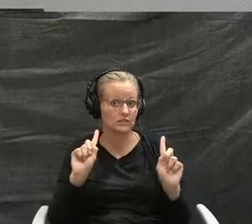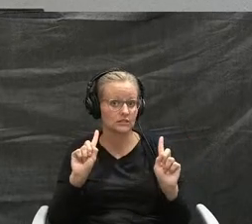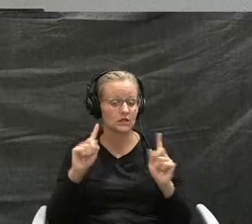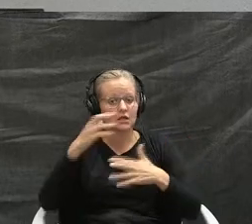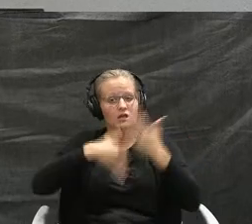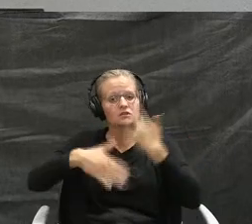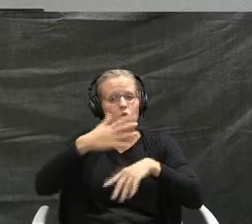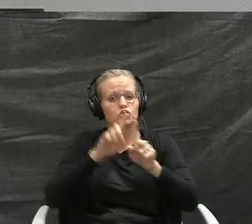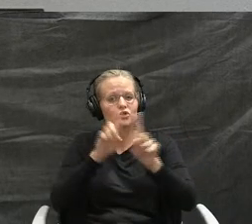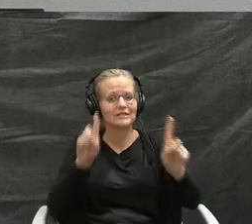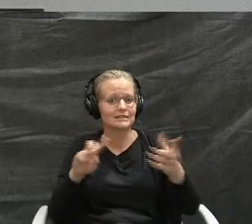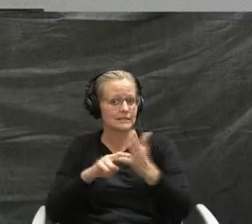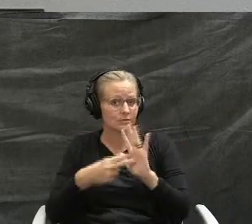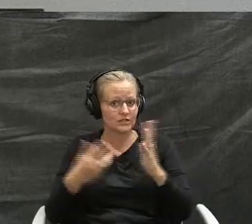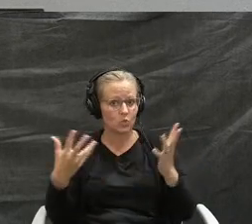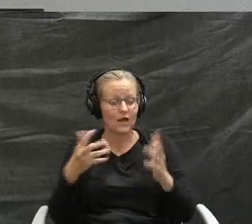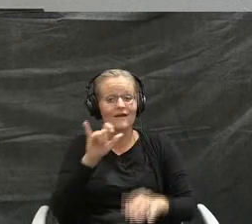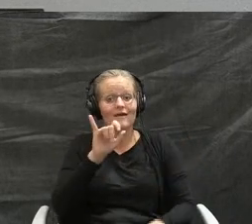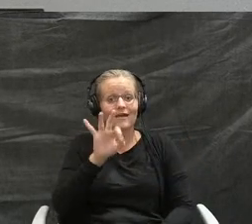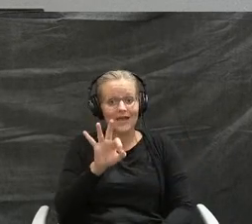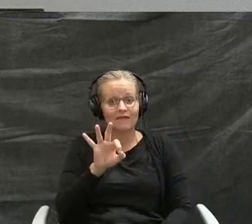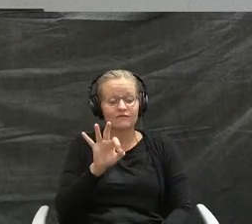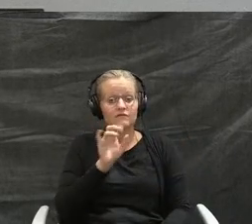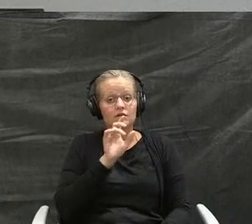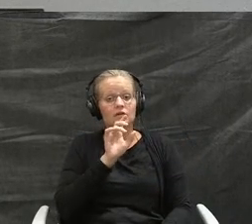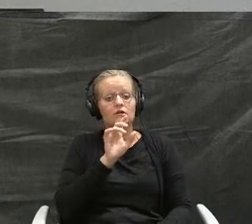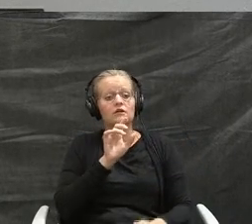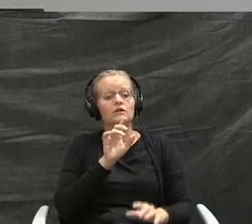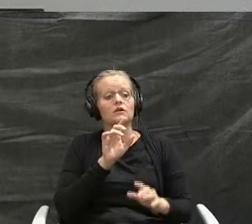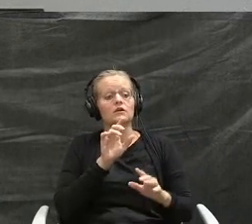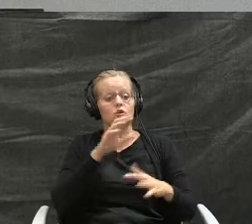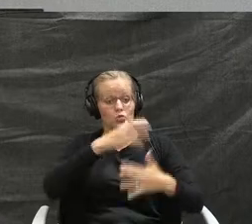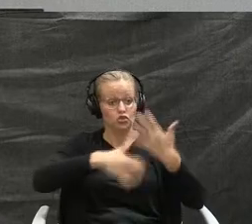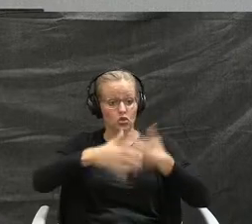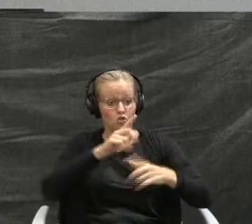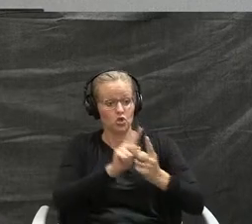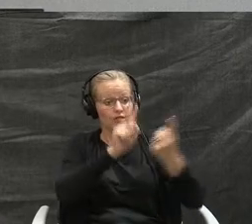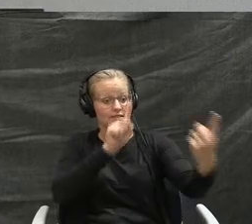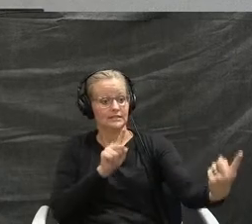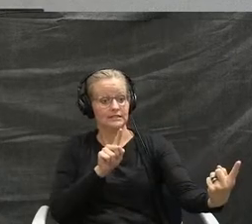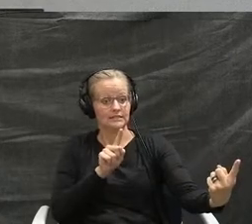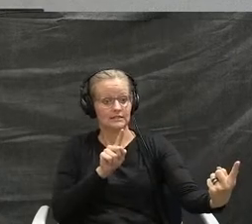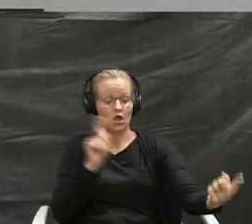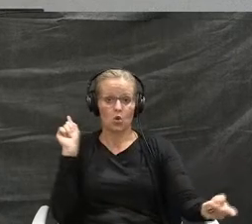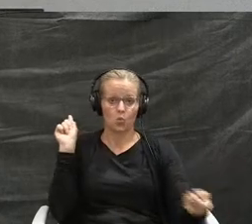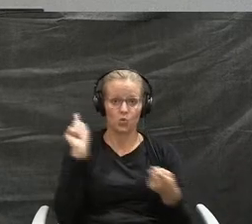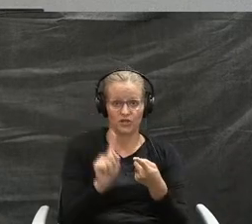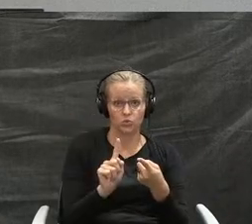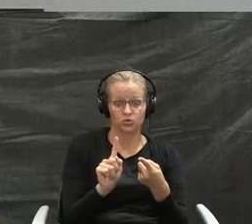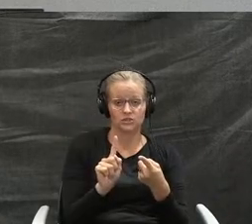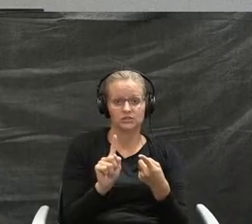if one socially distances, there's little chance that they will get covid even from someone who has it next to them. But